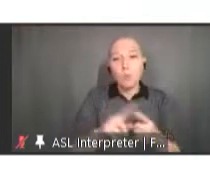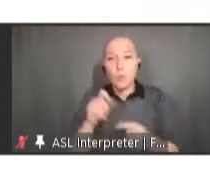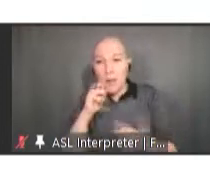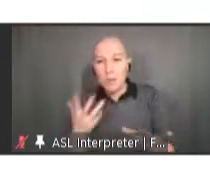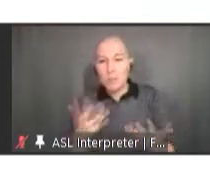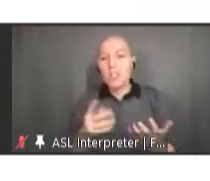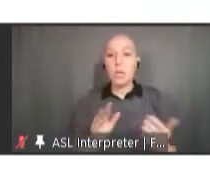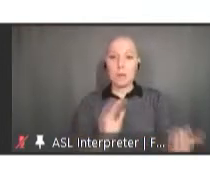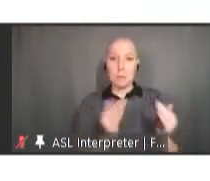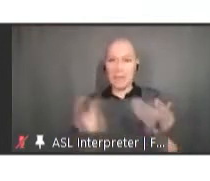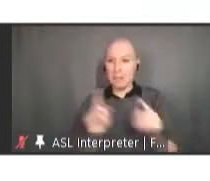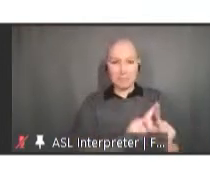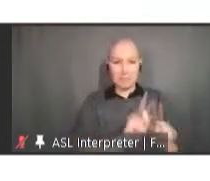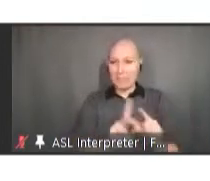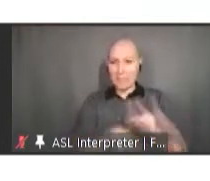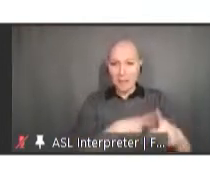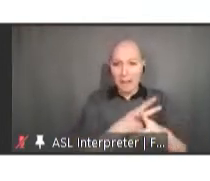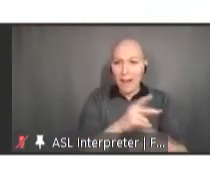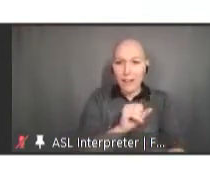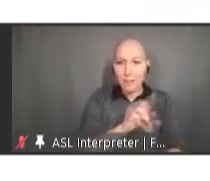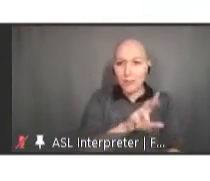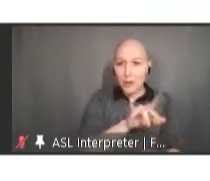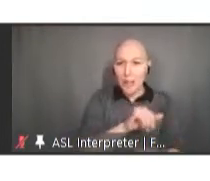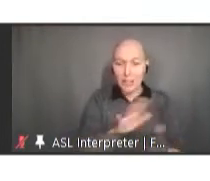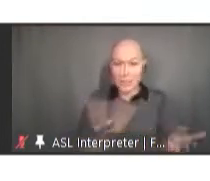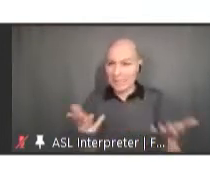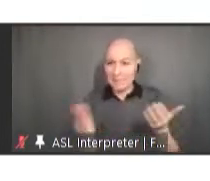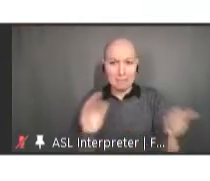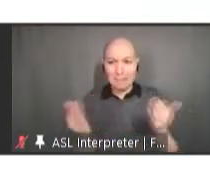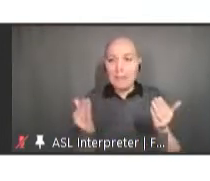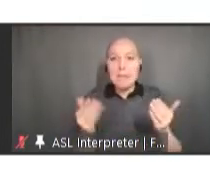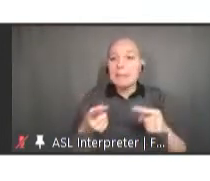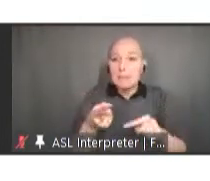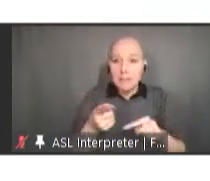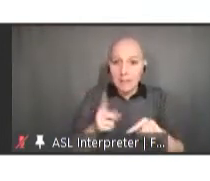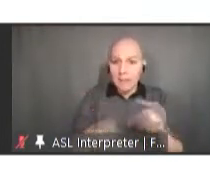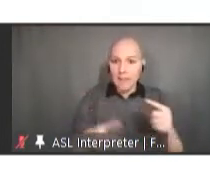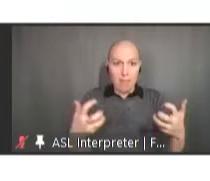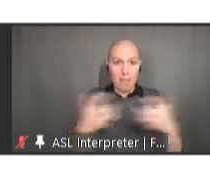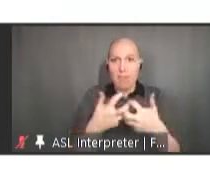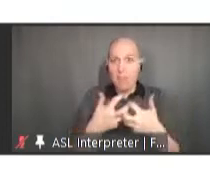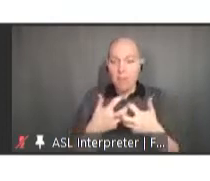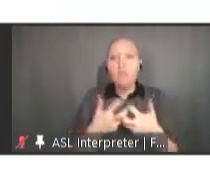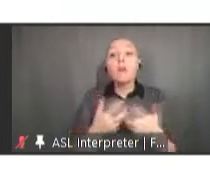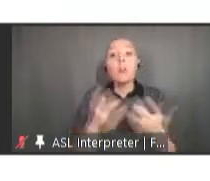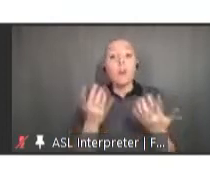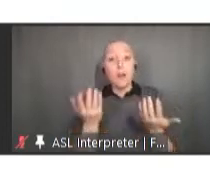serology assays enabling those comparisons between studies, including those for different COVID-19